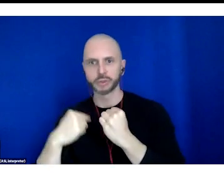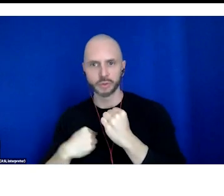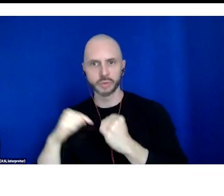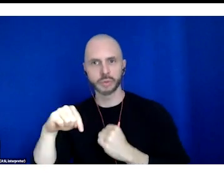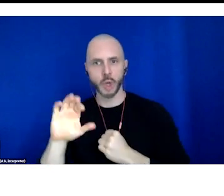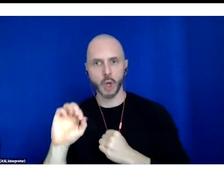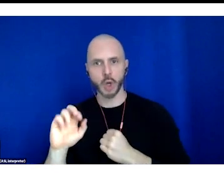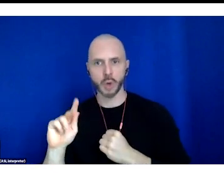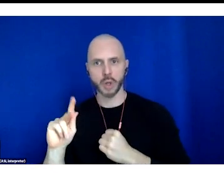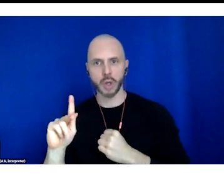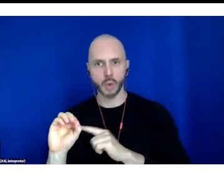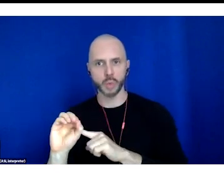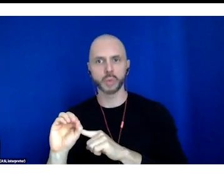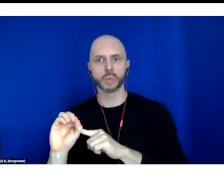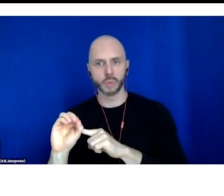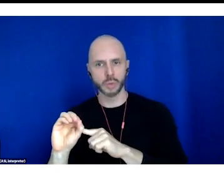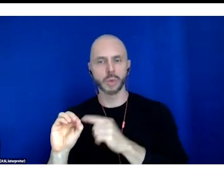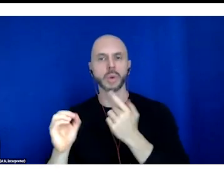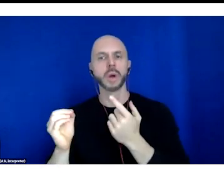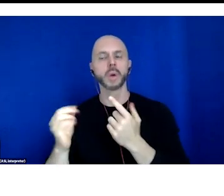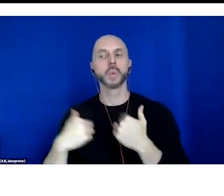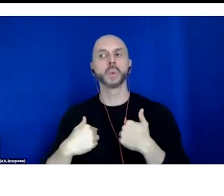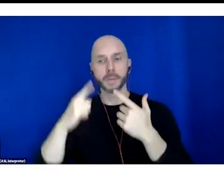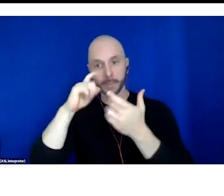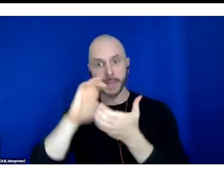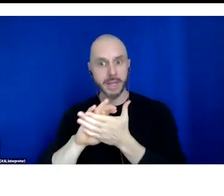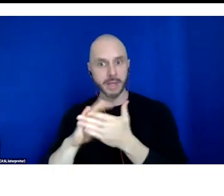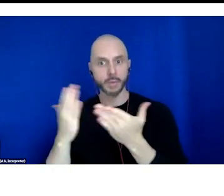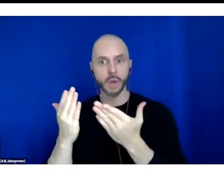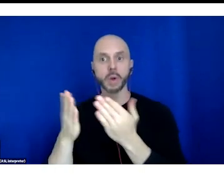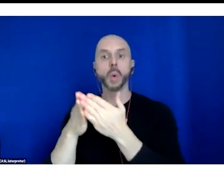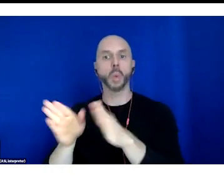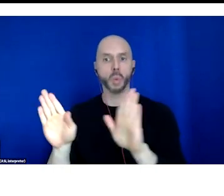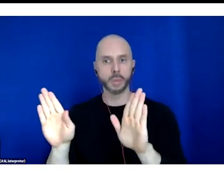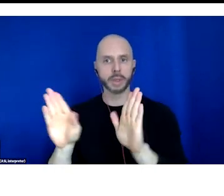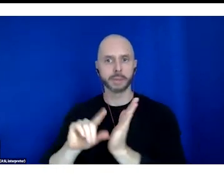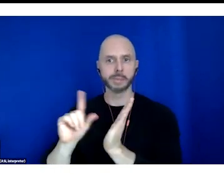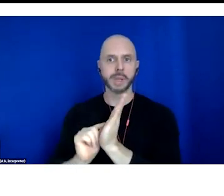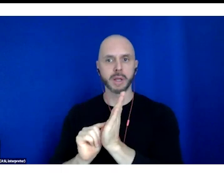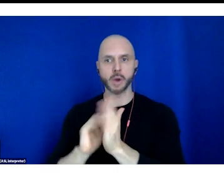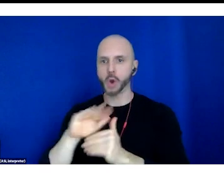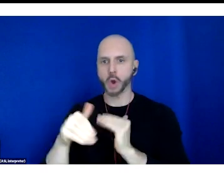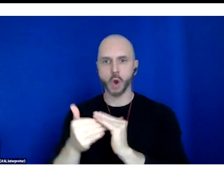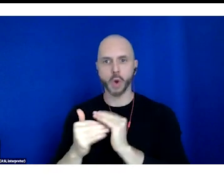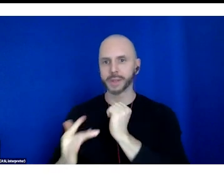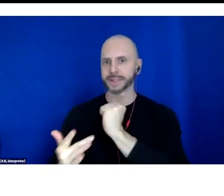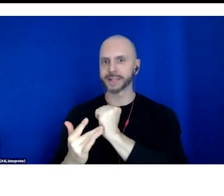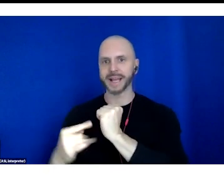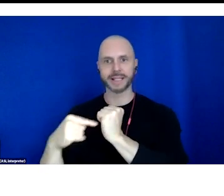an open publishing ecosystem, which means that all of the tech we build is open-source, and